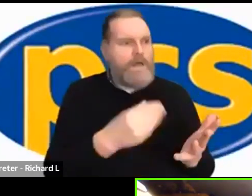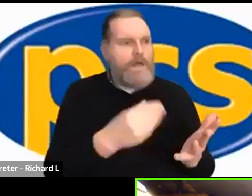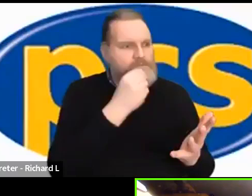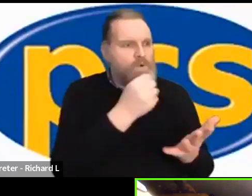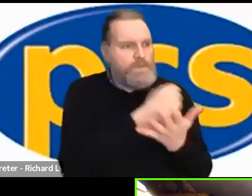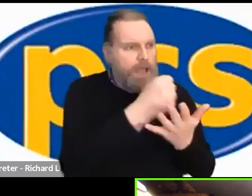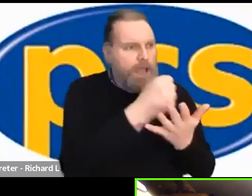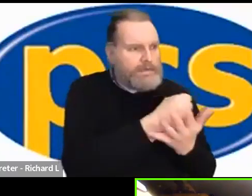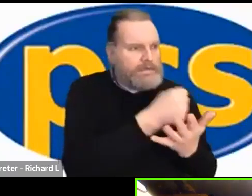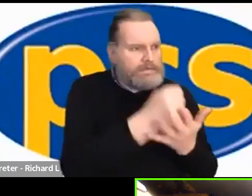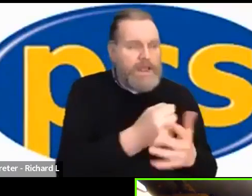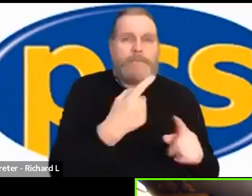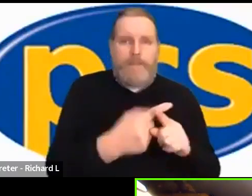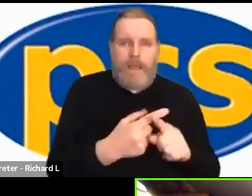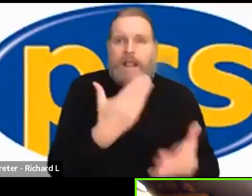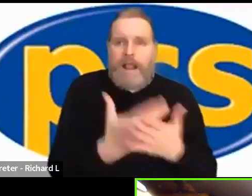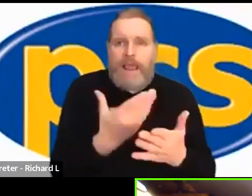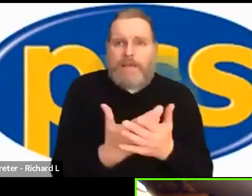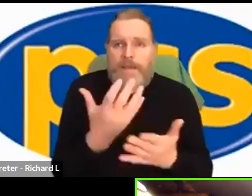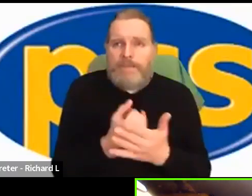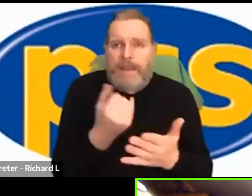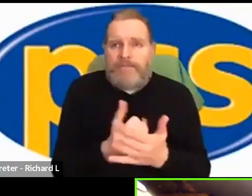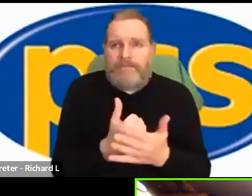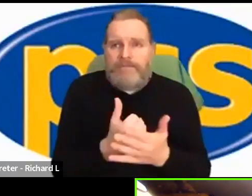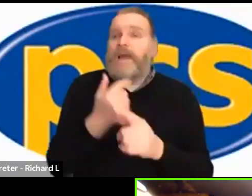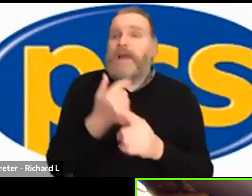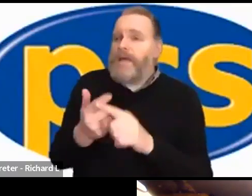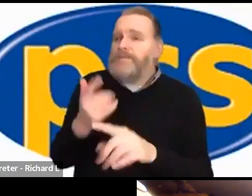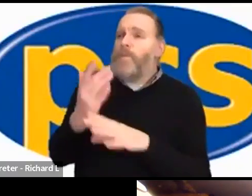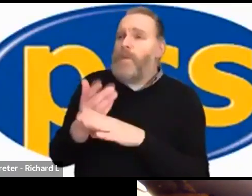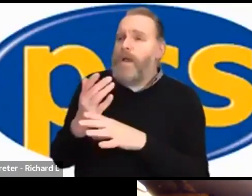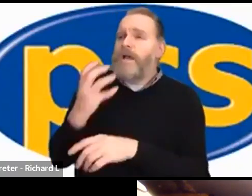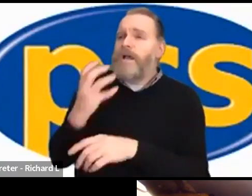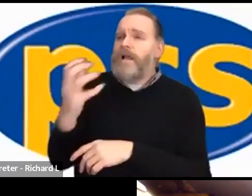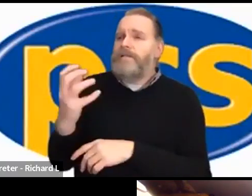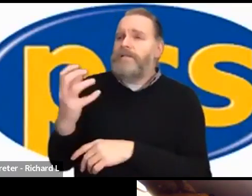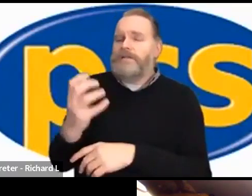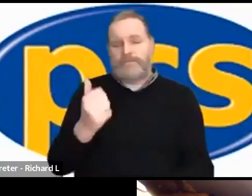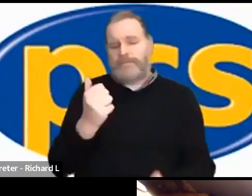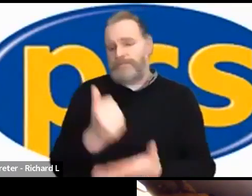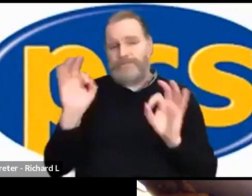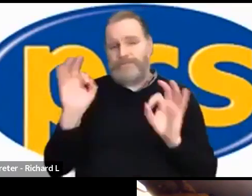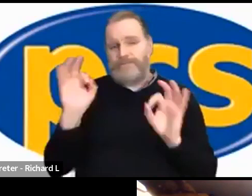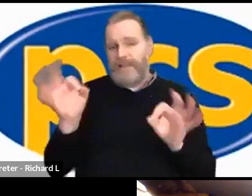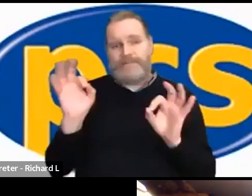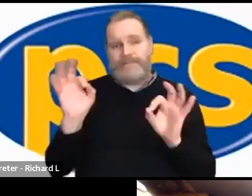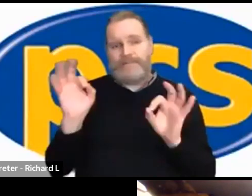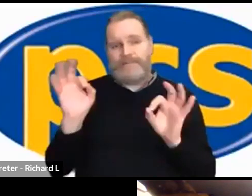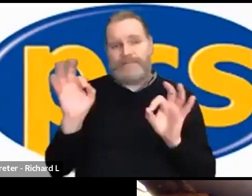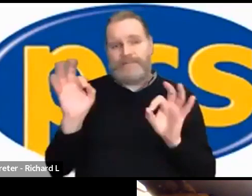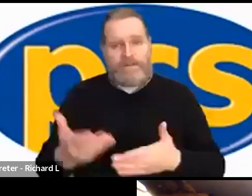grab attention like that headline like that. That's stuff that we can use use. Marcus, I think you'd like to say on say on that